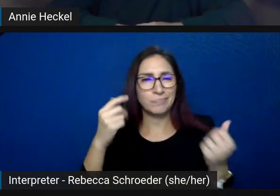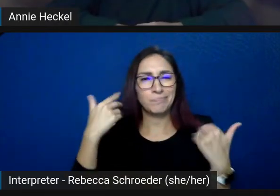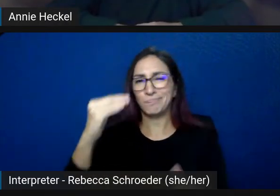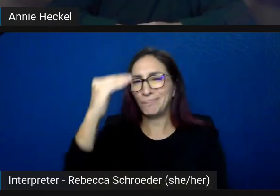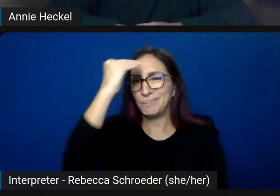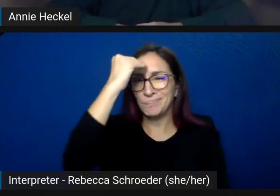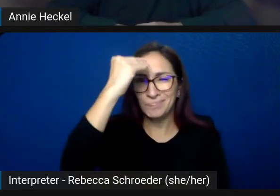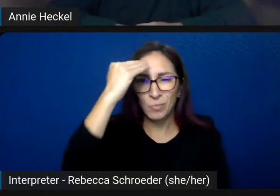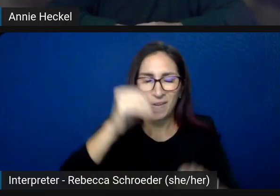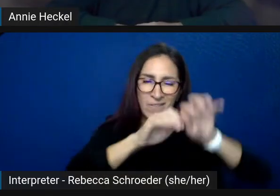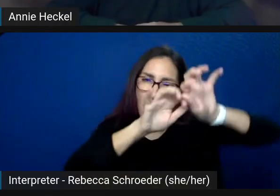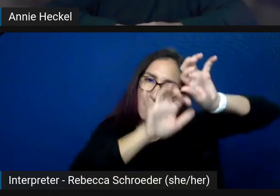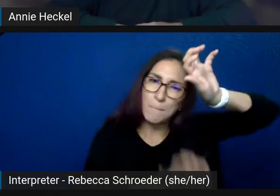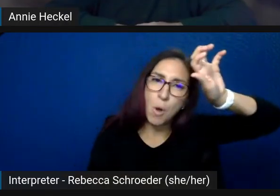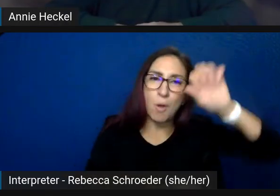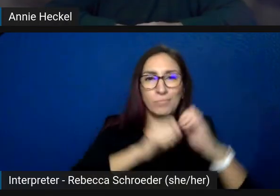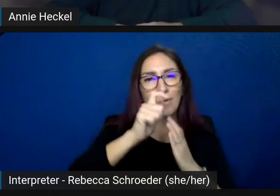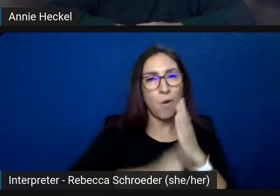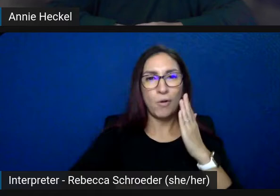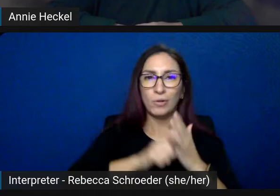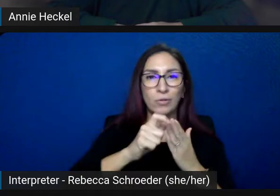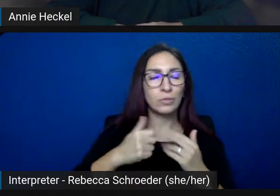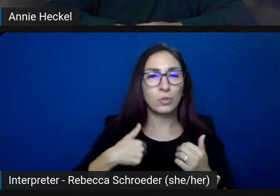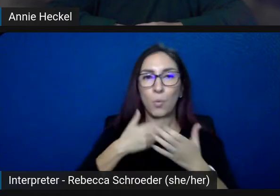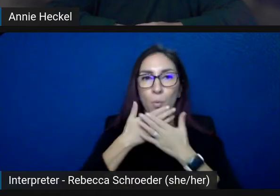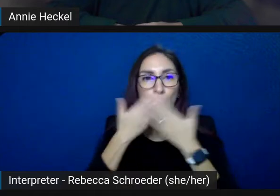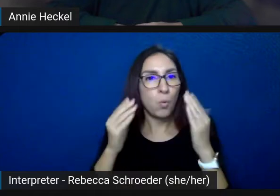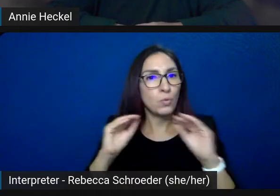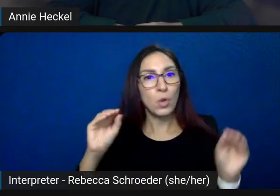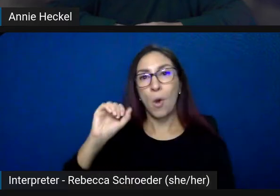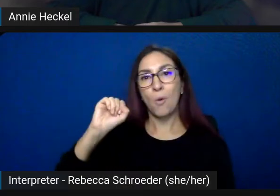We don't have a site map that has every single article.